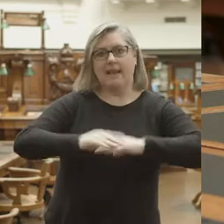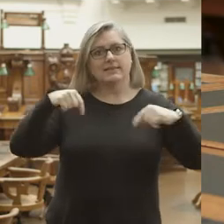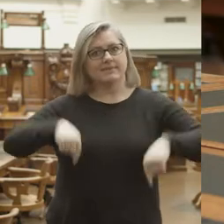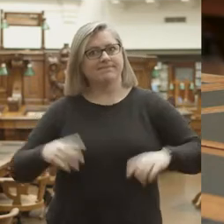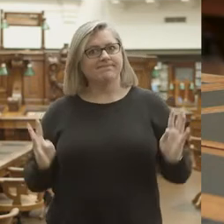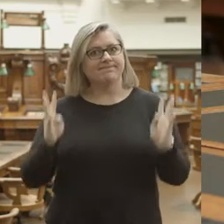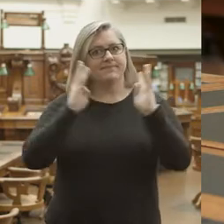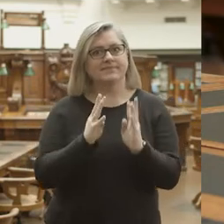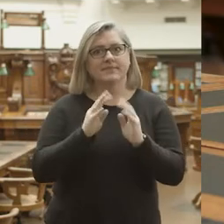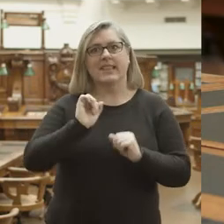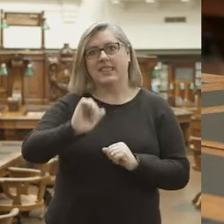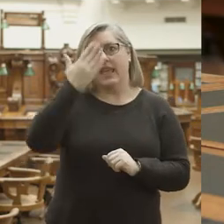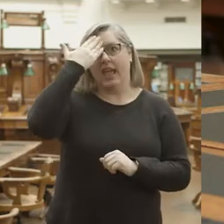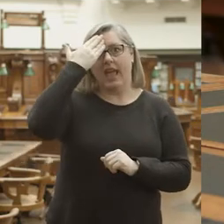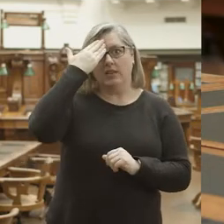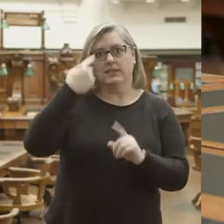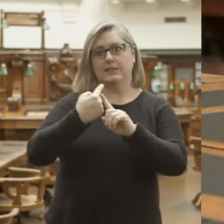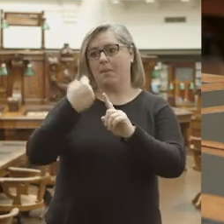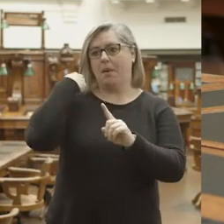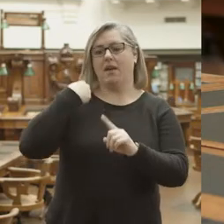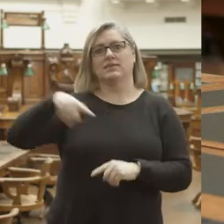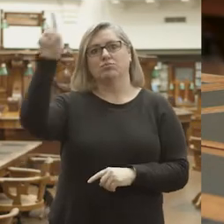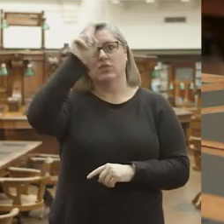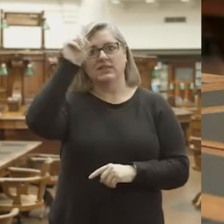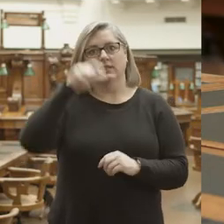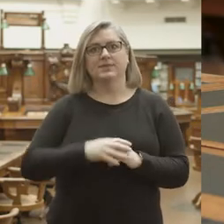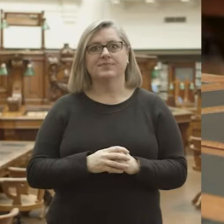their Elders past and present. Today we have some